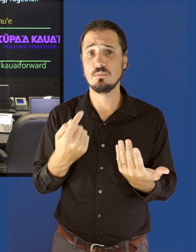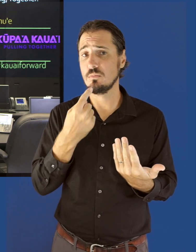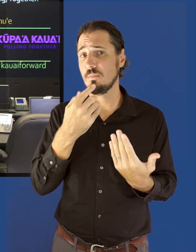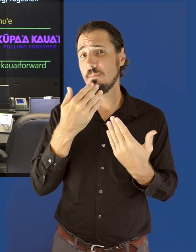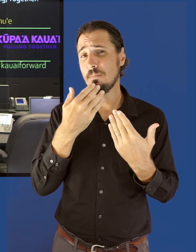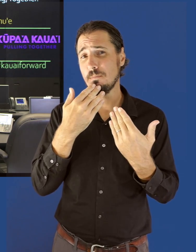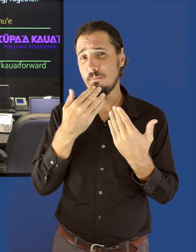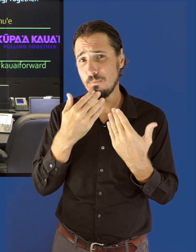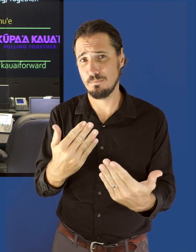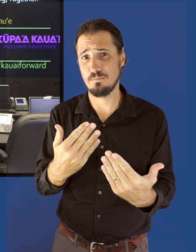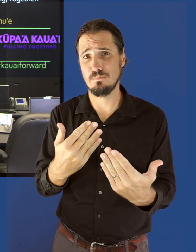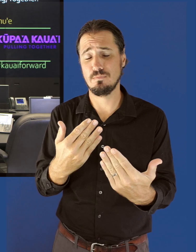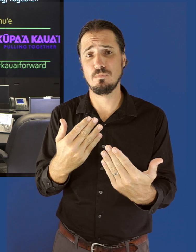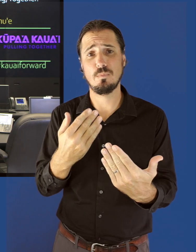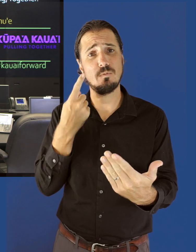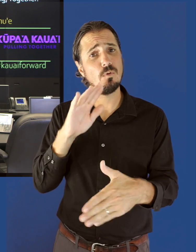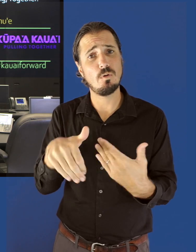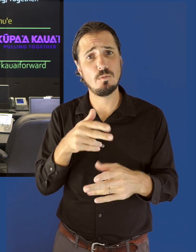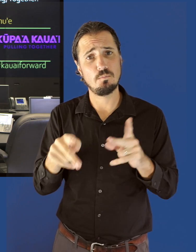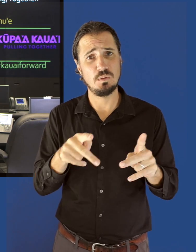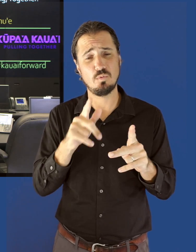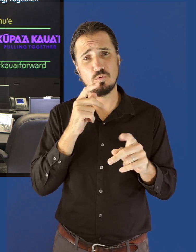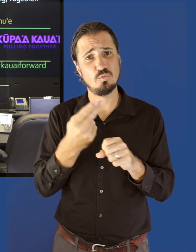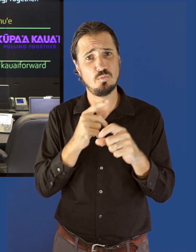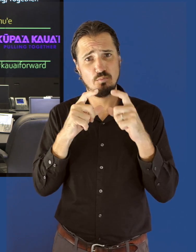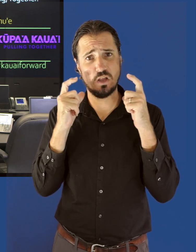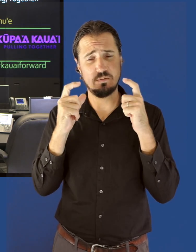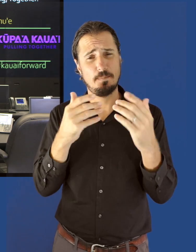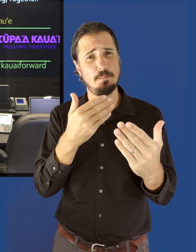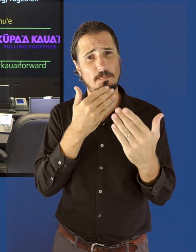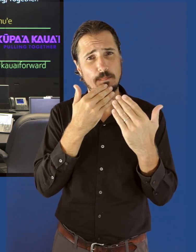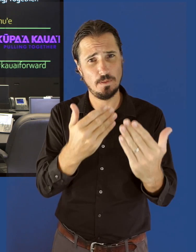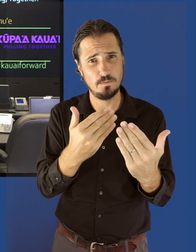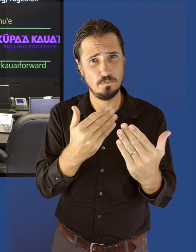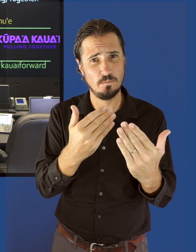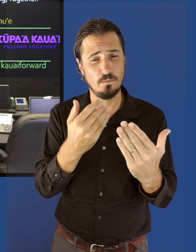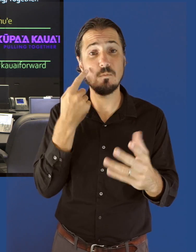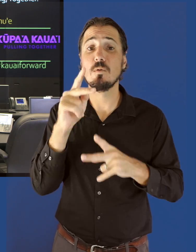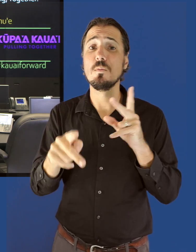For every person out there who is wearing your mask and practicing physical distancing…